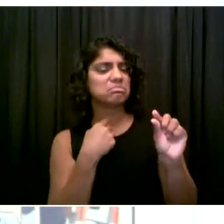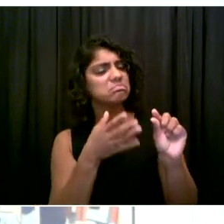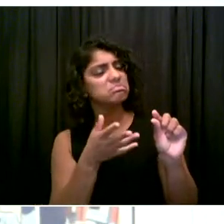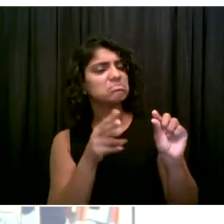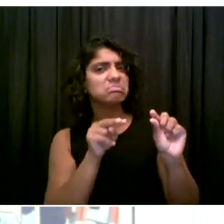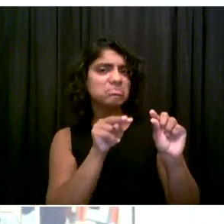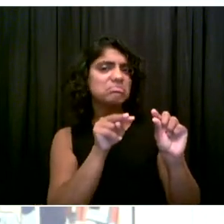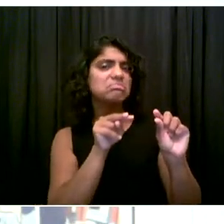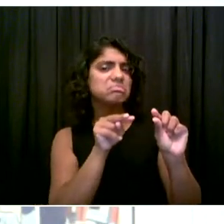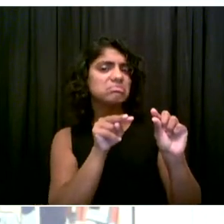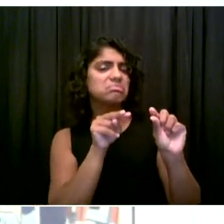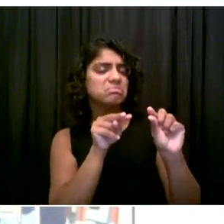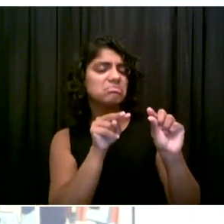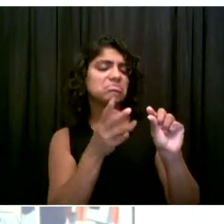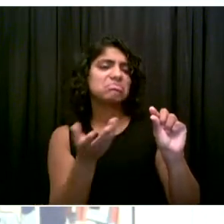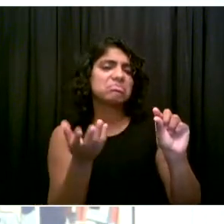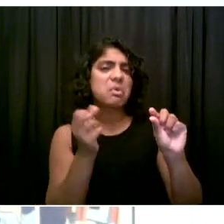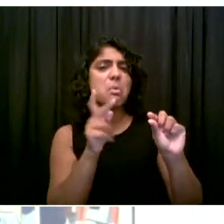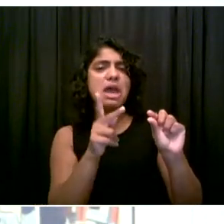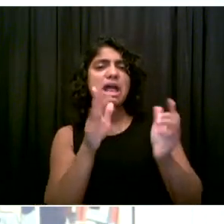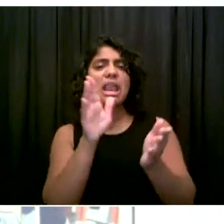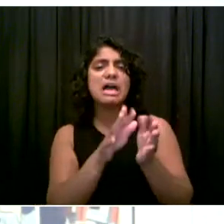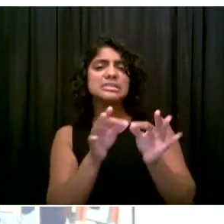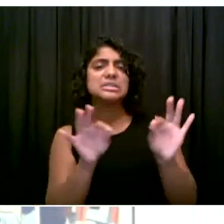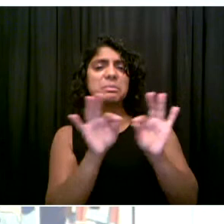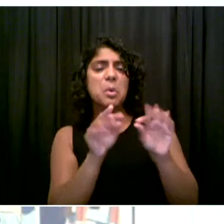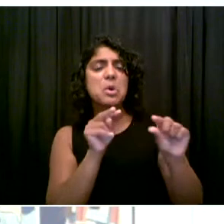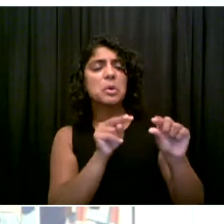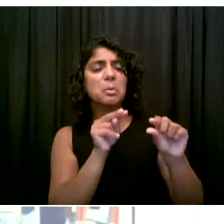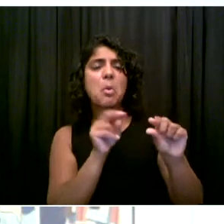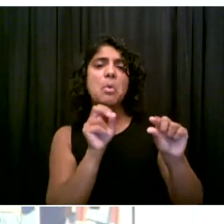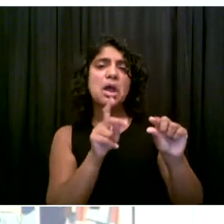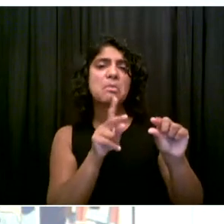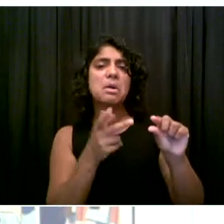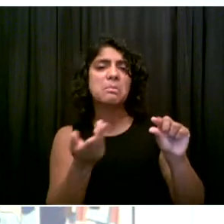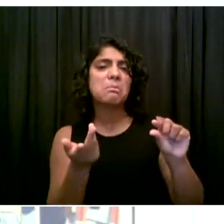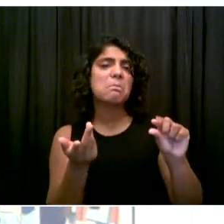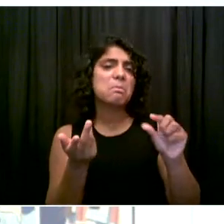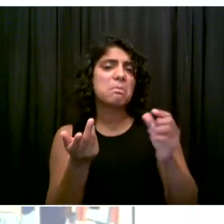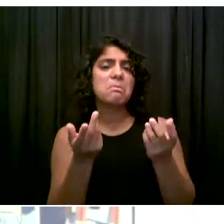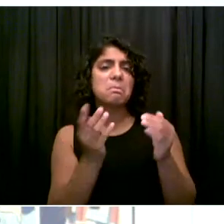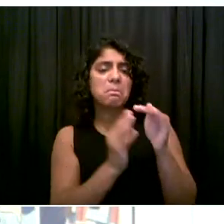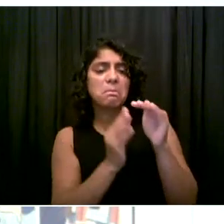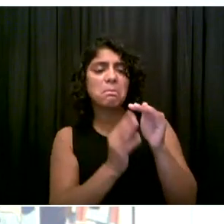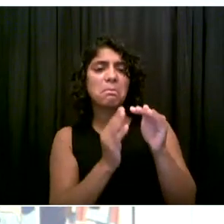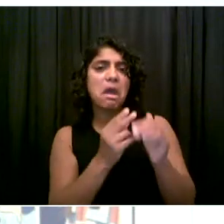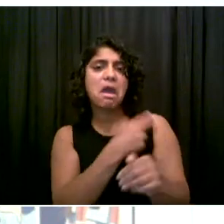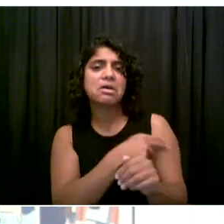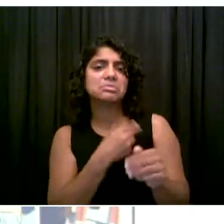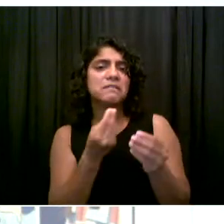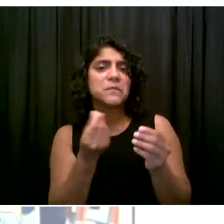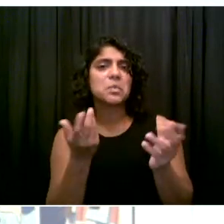IMPOTRANT INDICATORS, CASES FROM HOSPITALIZATIONS. THOSREE MAIN STEADY AT THIS MOMENT.